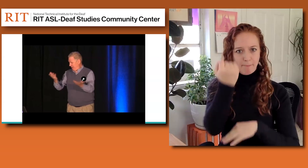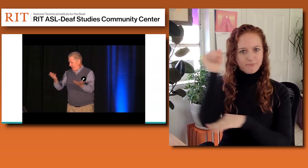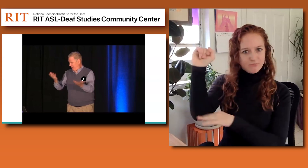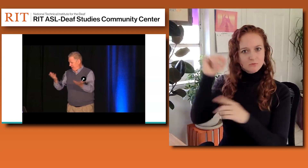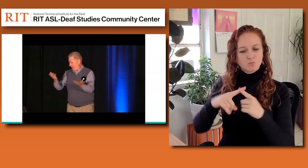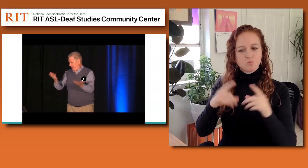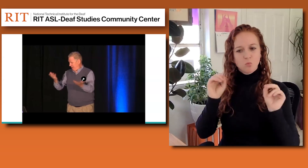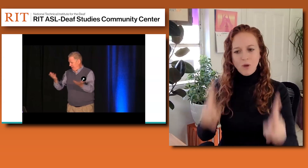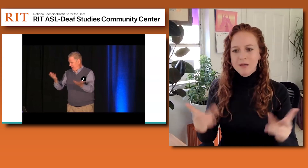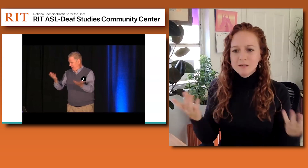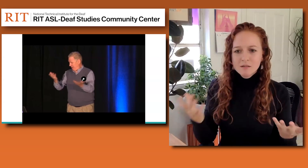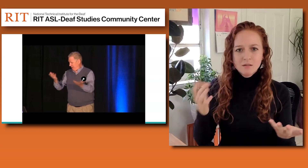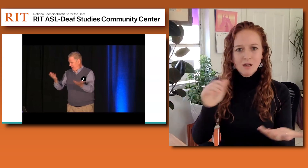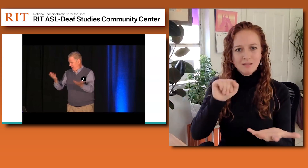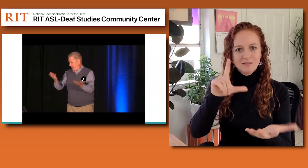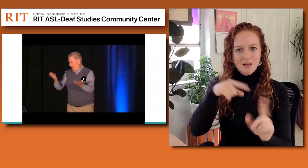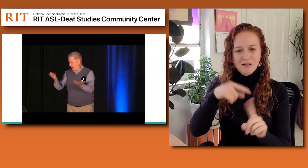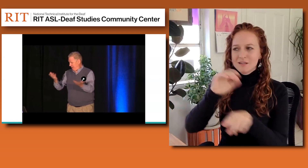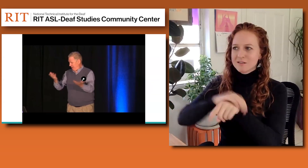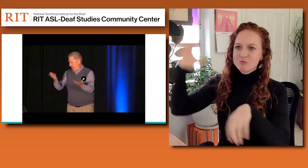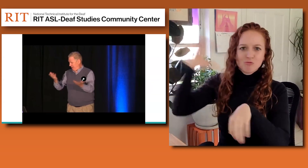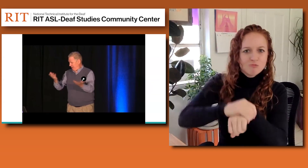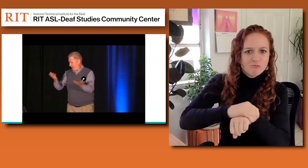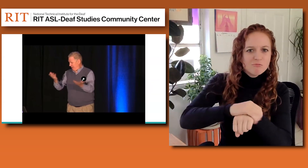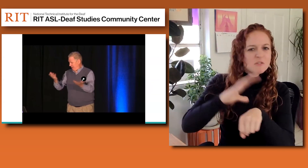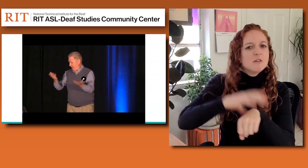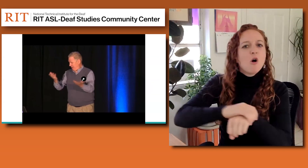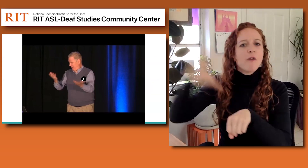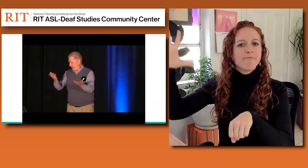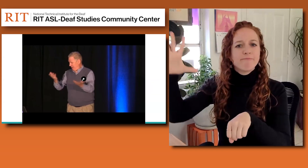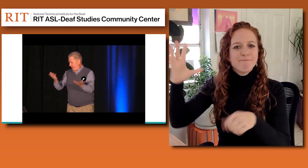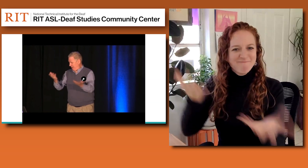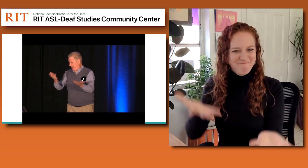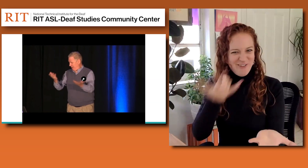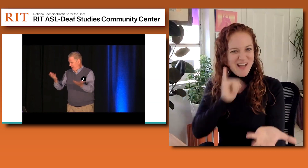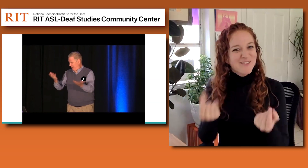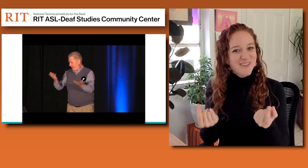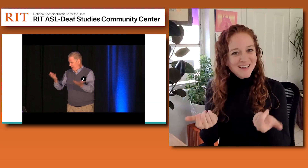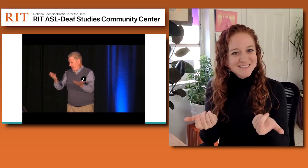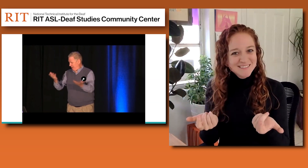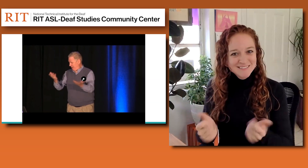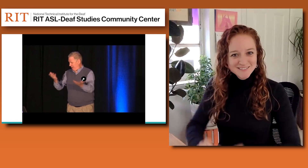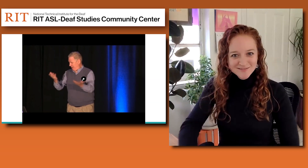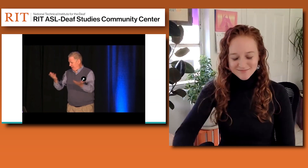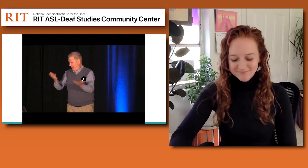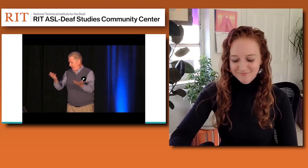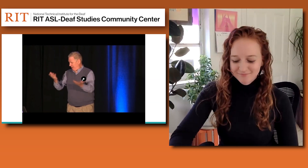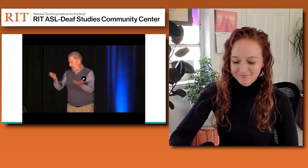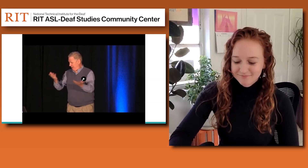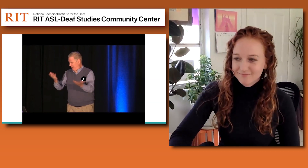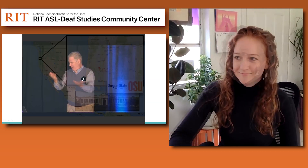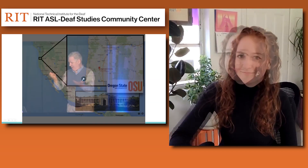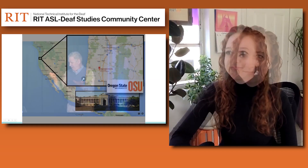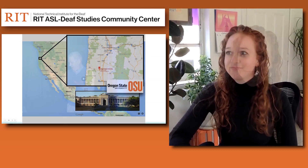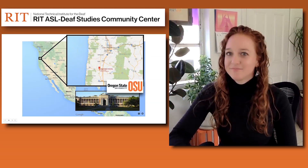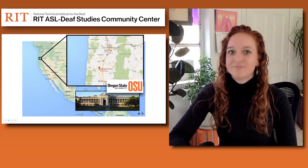We don't want English to colonize ASL. We want a free ASL.